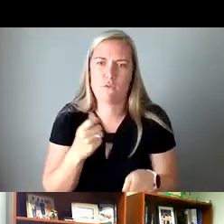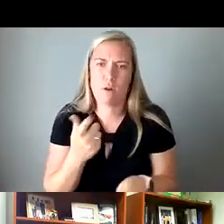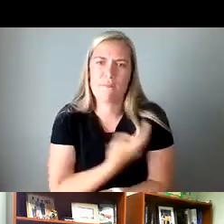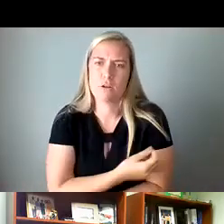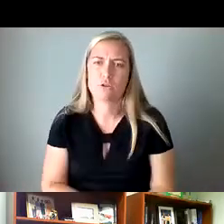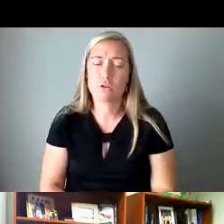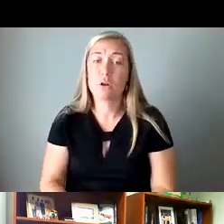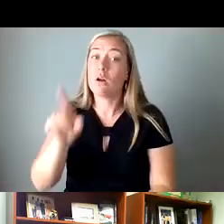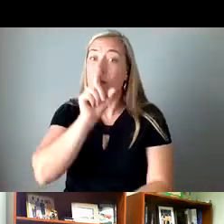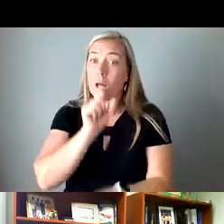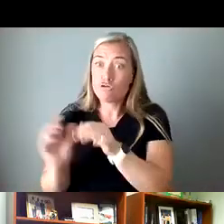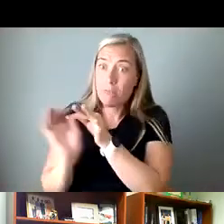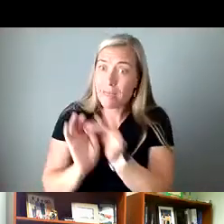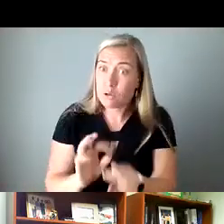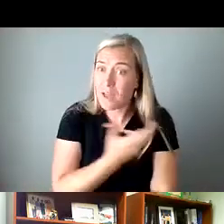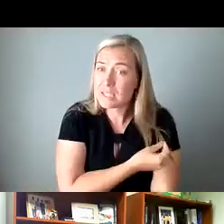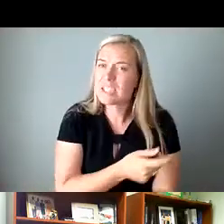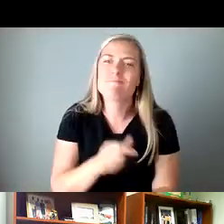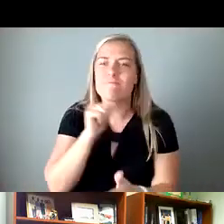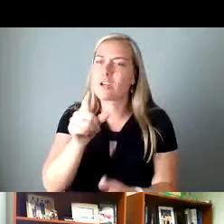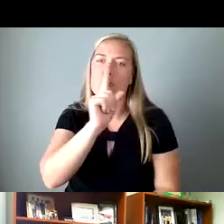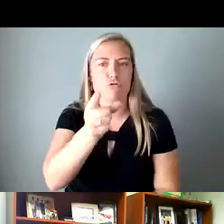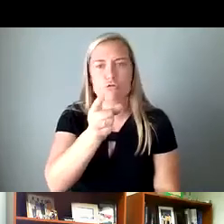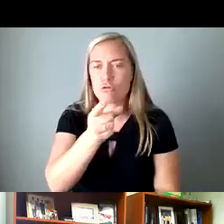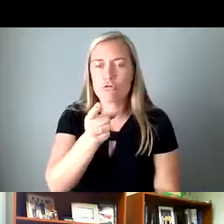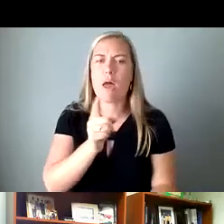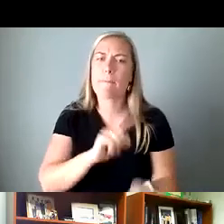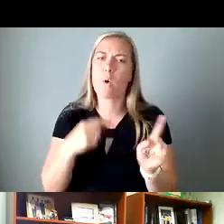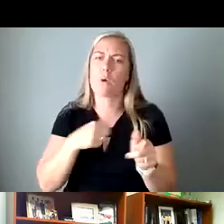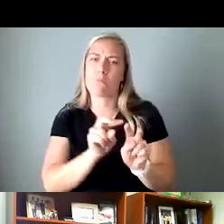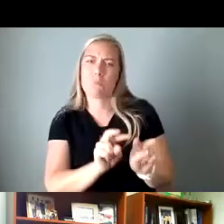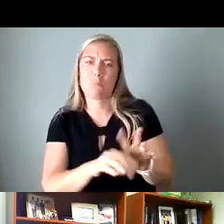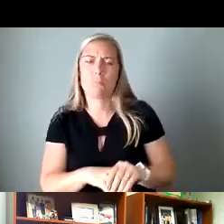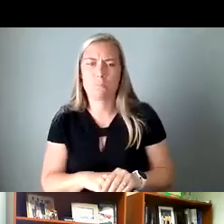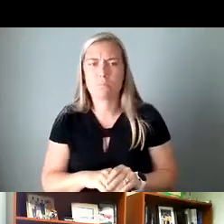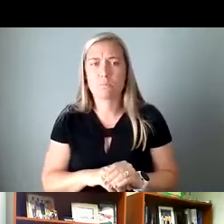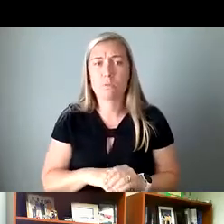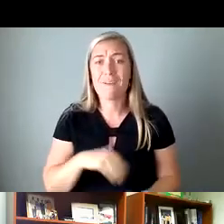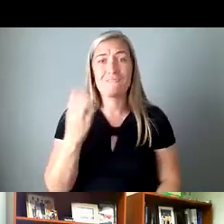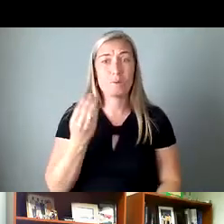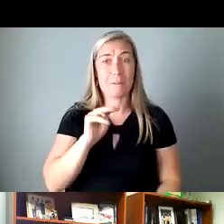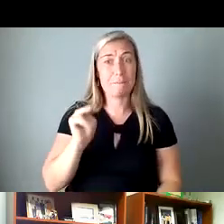but it is something that we're tracking. Of 14 million doses of the Johnson &Johnson vaccine given